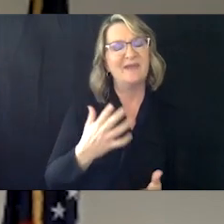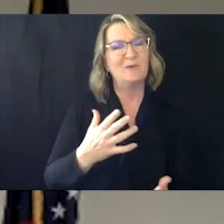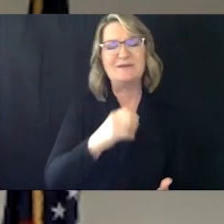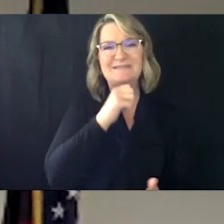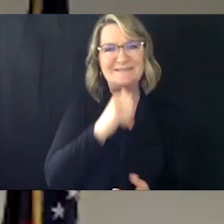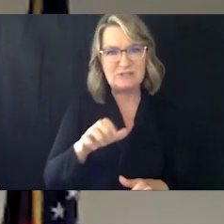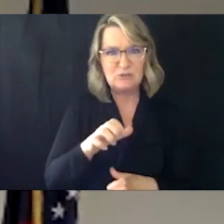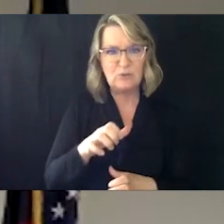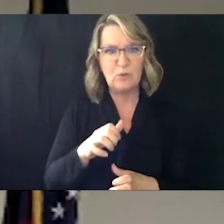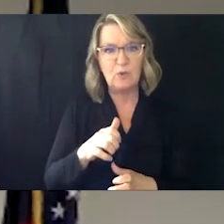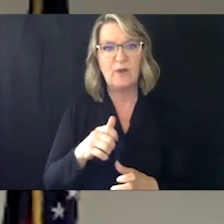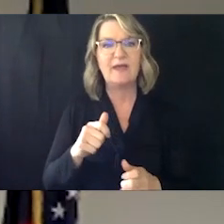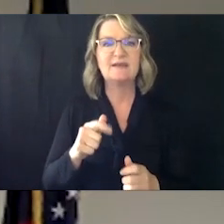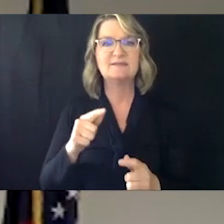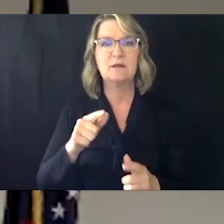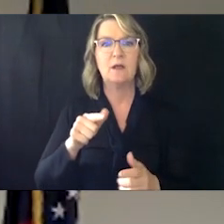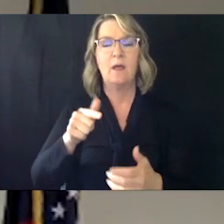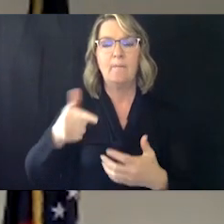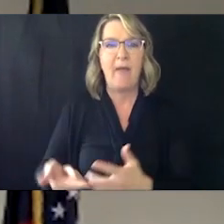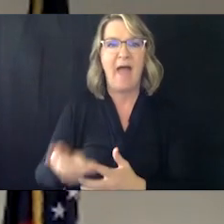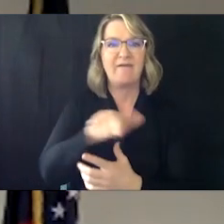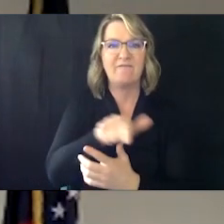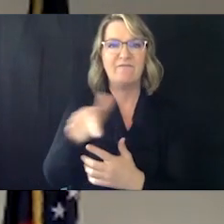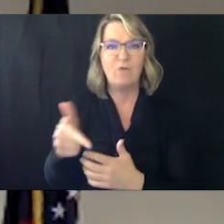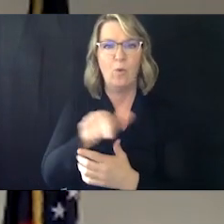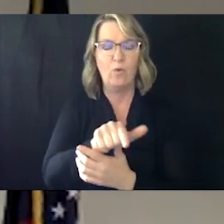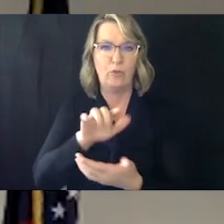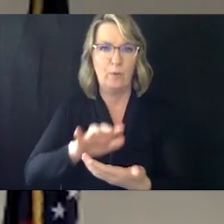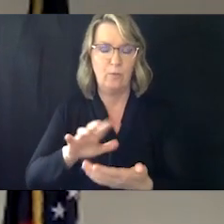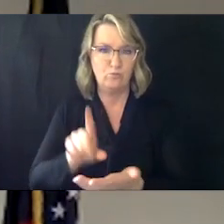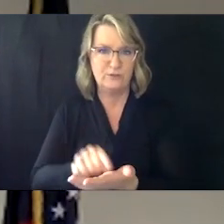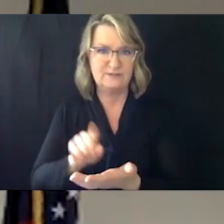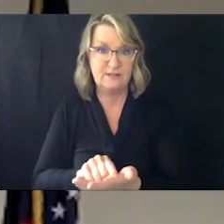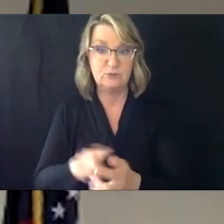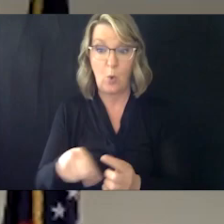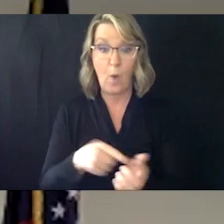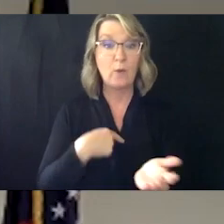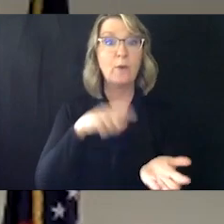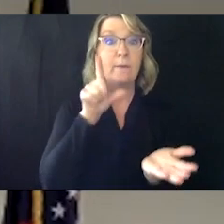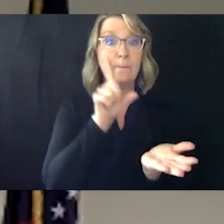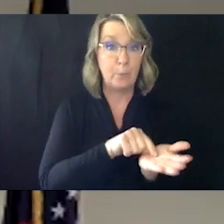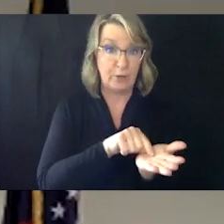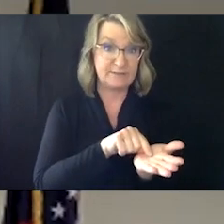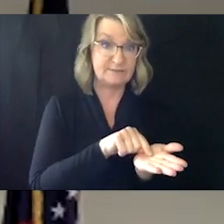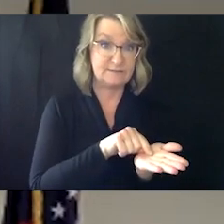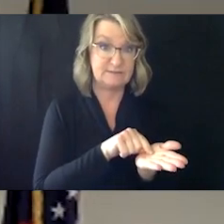type printing so when we're printing at our voting locations where we mentioned we're printing the